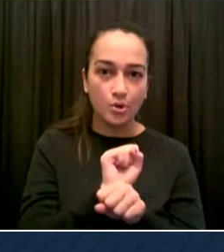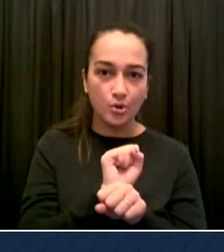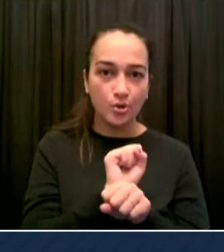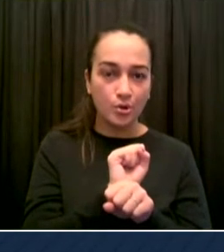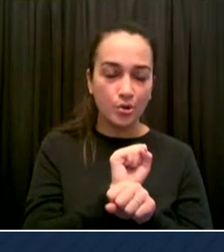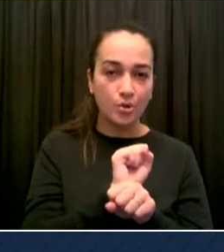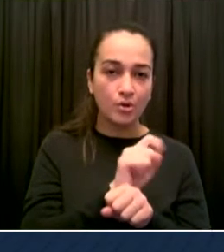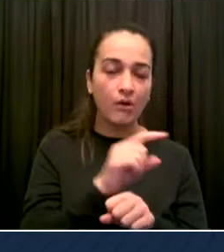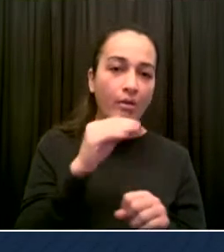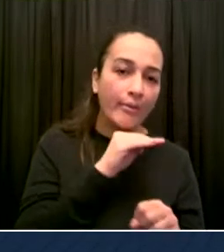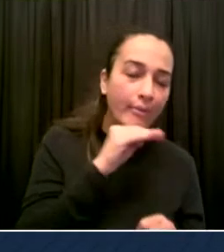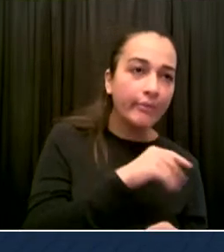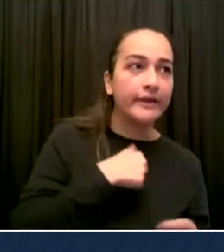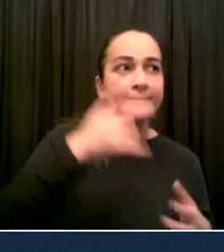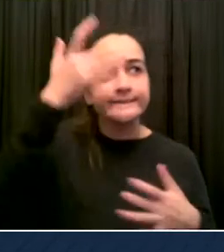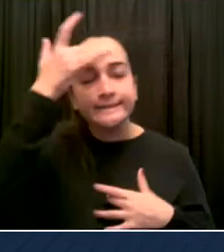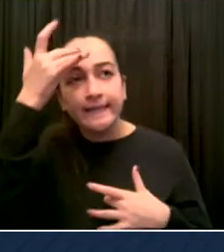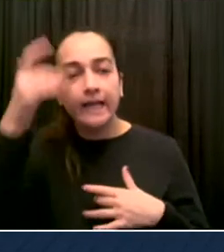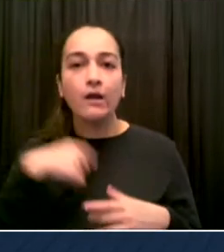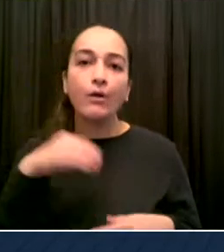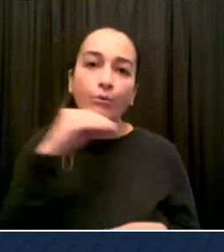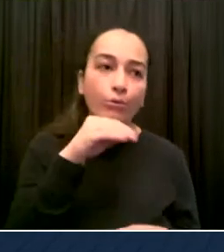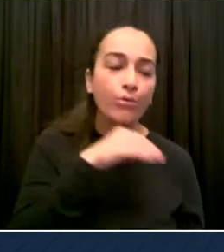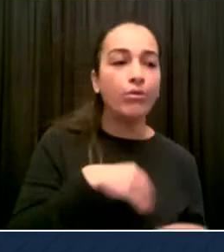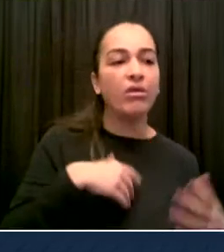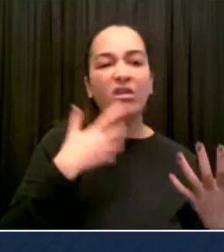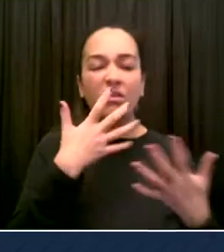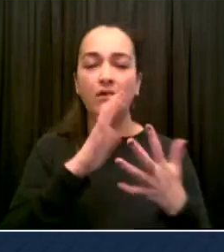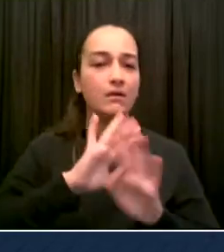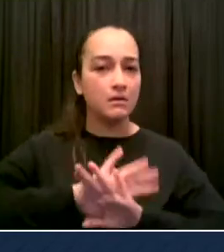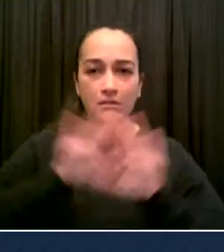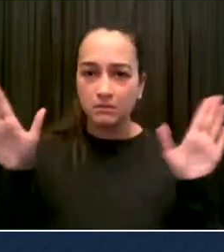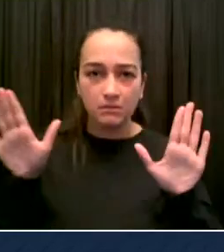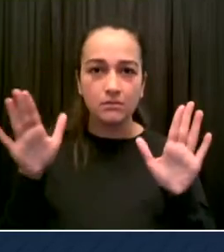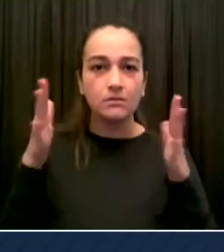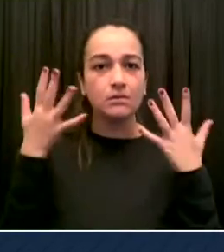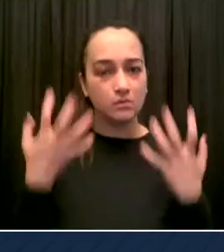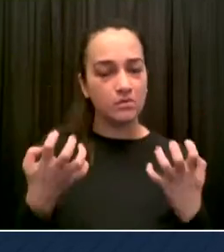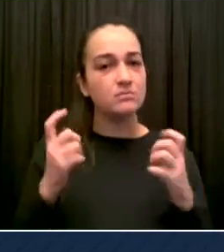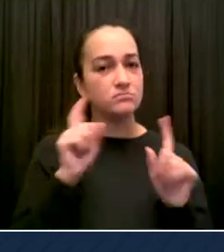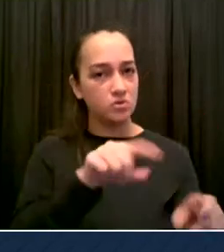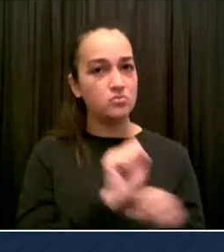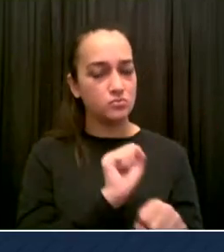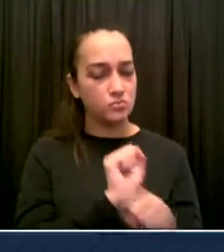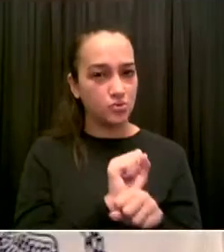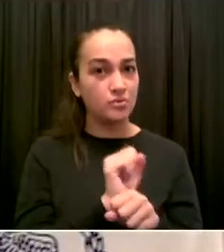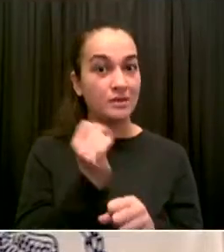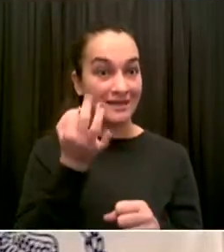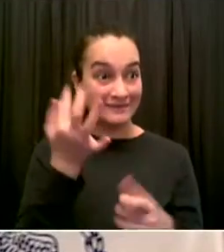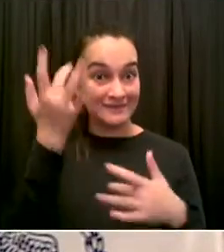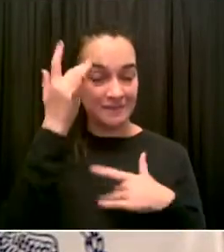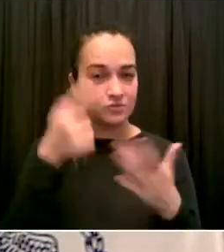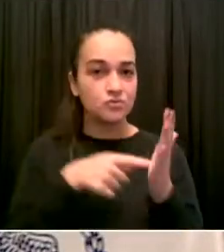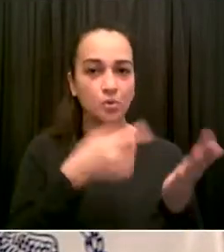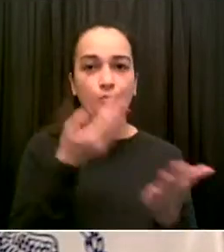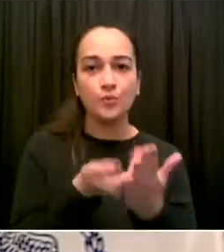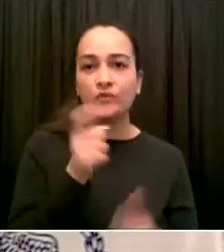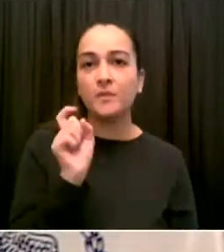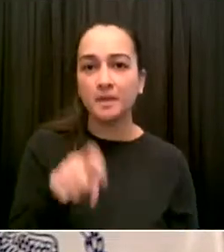EVALUATE HWAT THE CITY CAN DO.